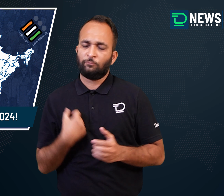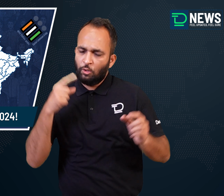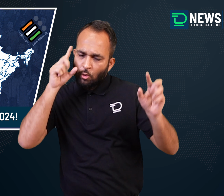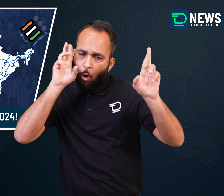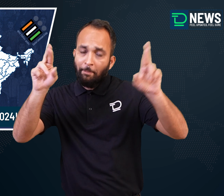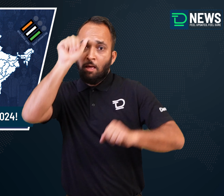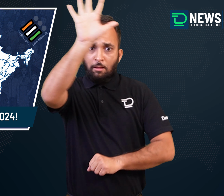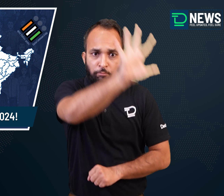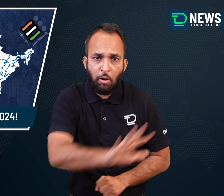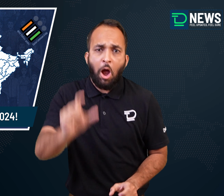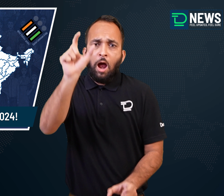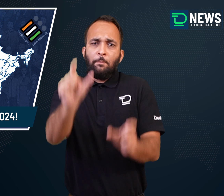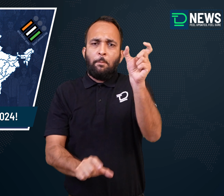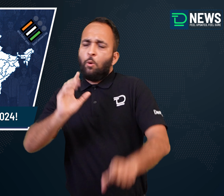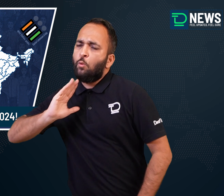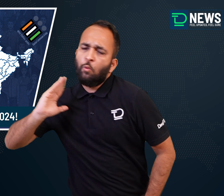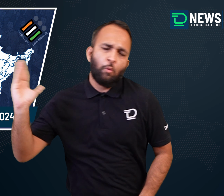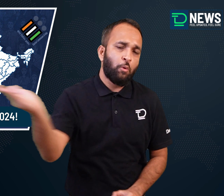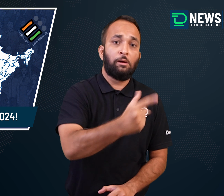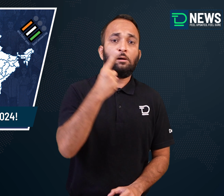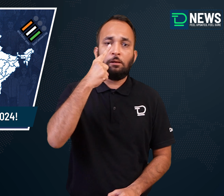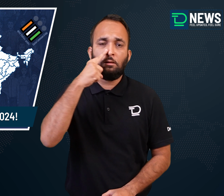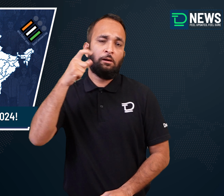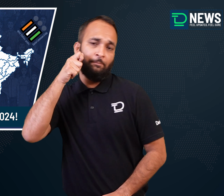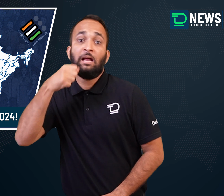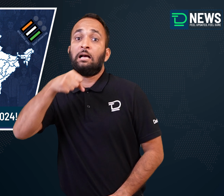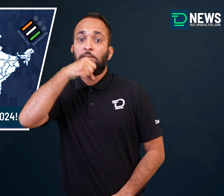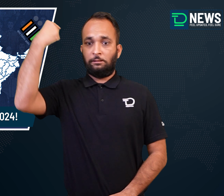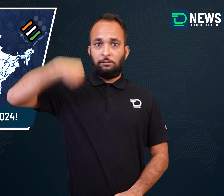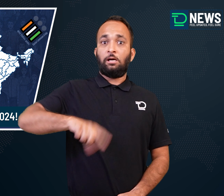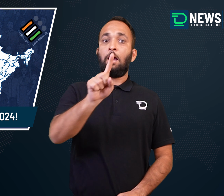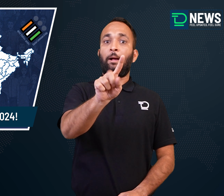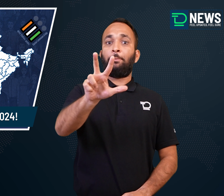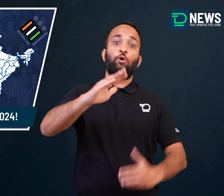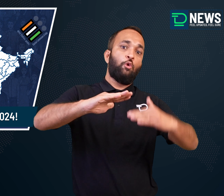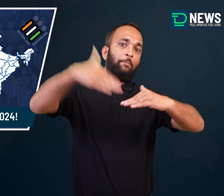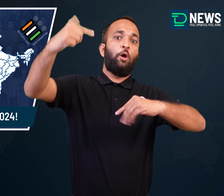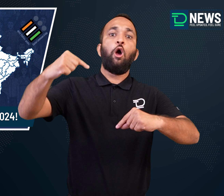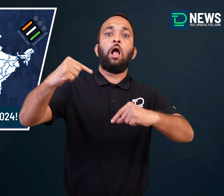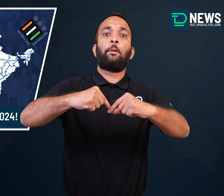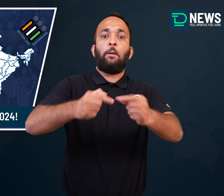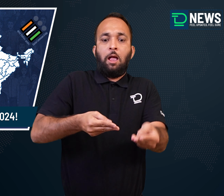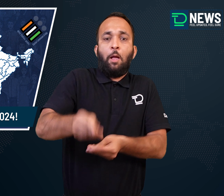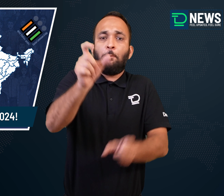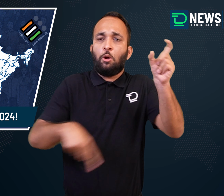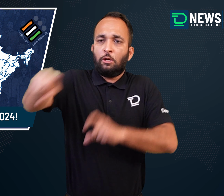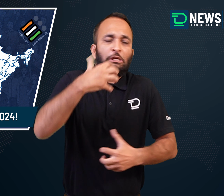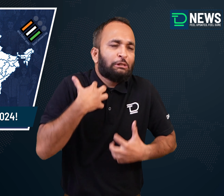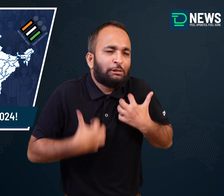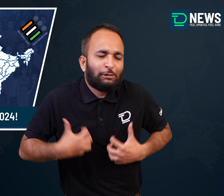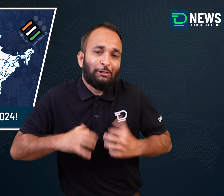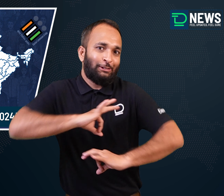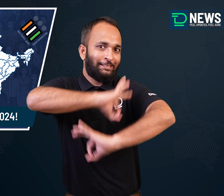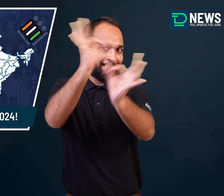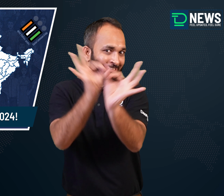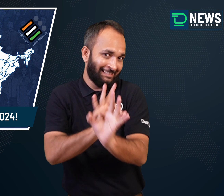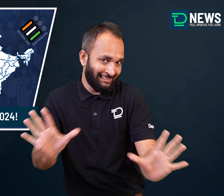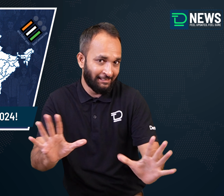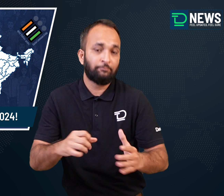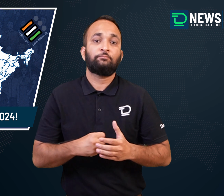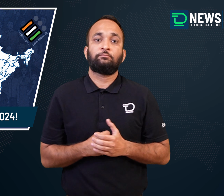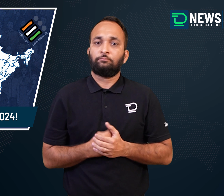I hope all are ready for the elections.